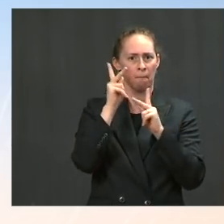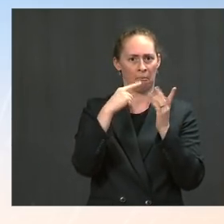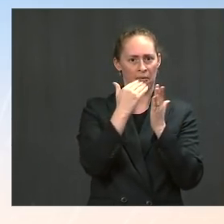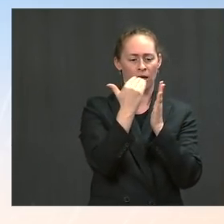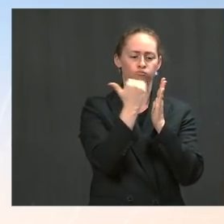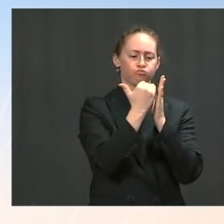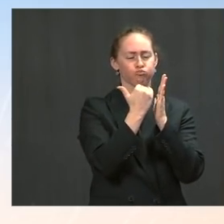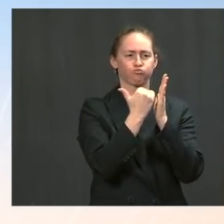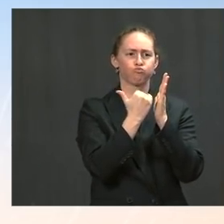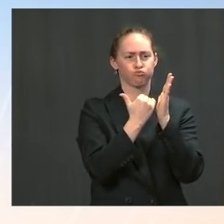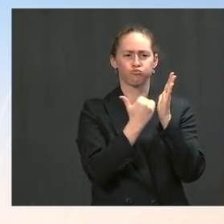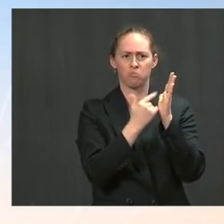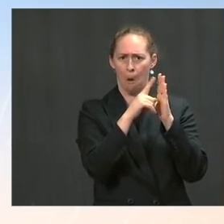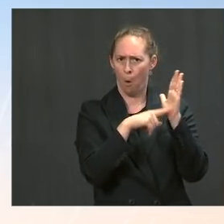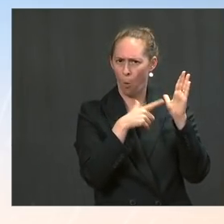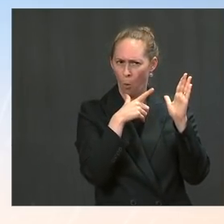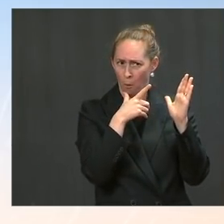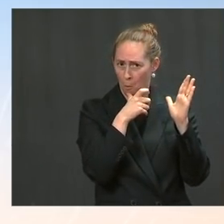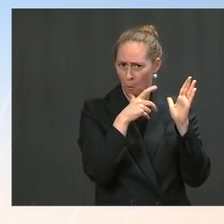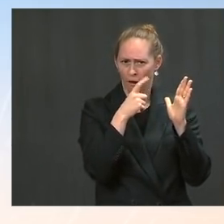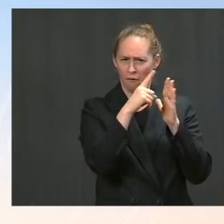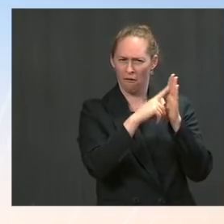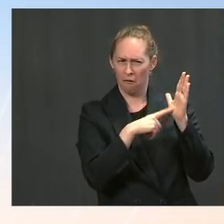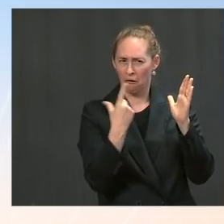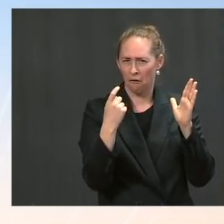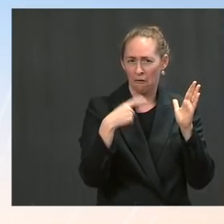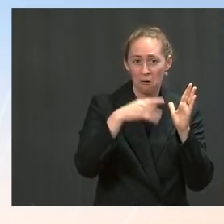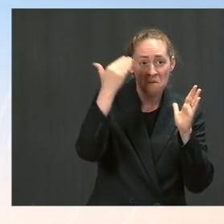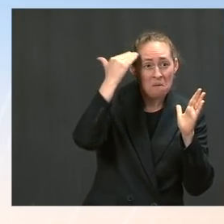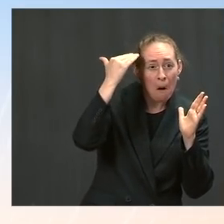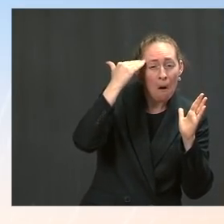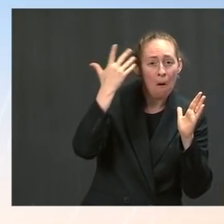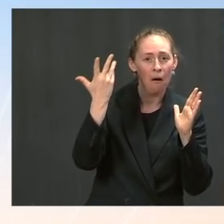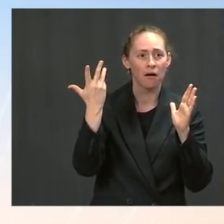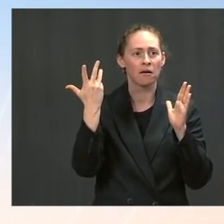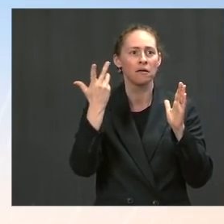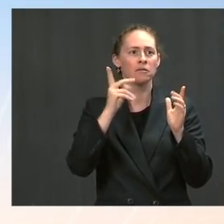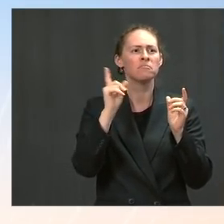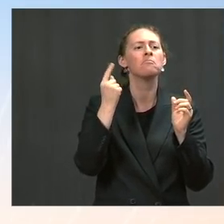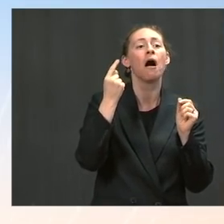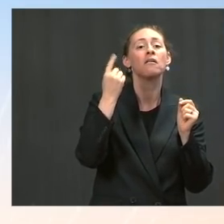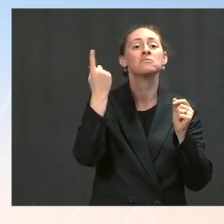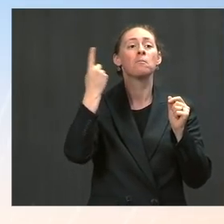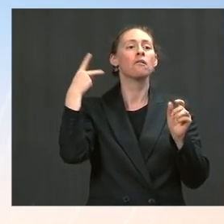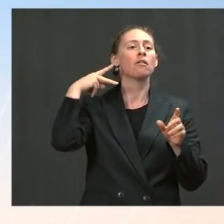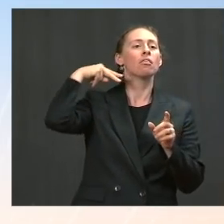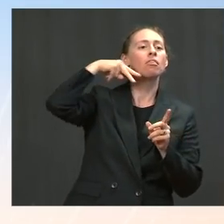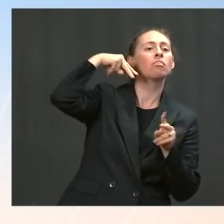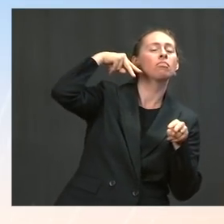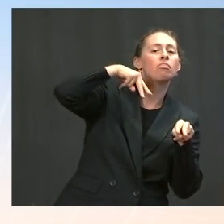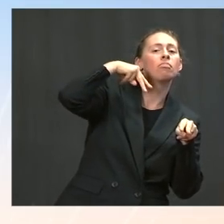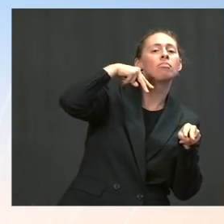do they know that somebody at the Surgeon General's office is going through their profile? Ms. Psaki: I'm happy to get you the citation